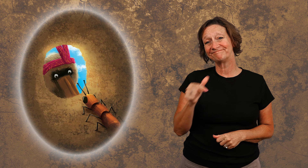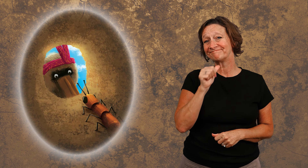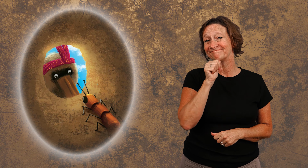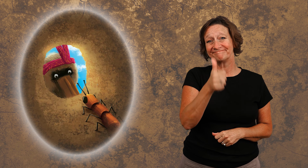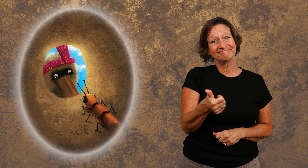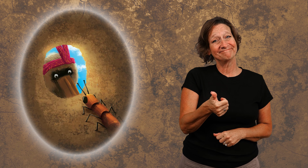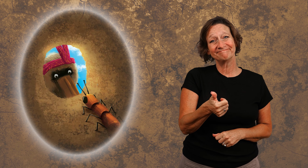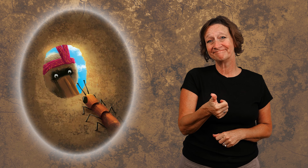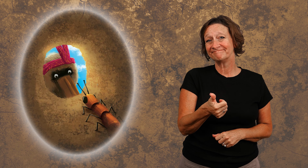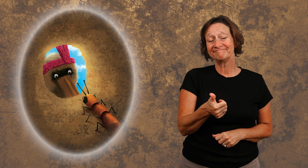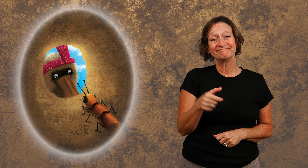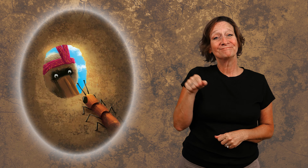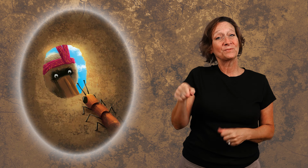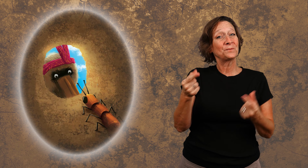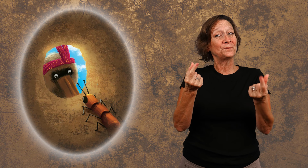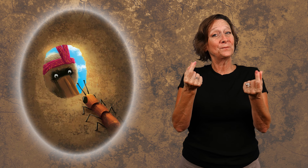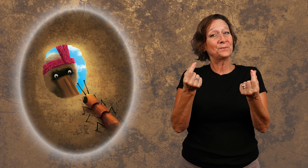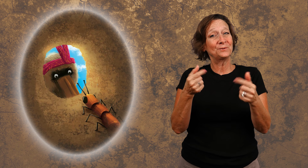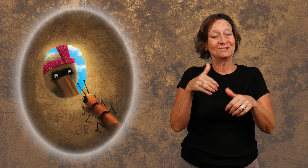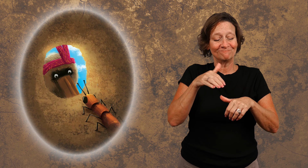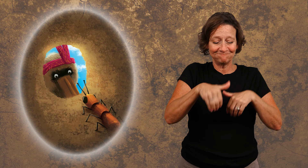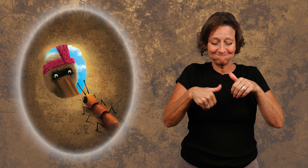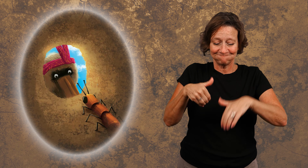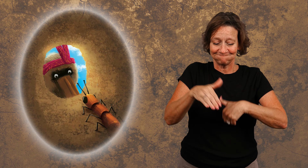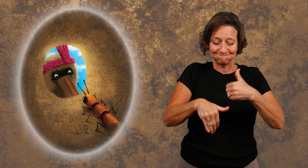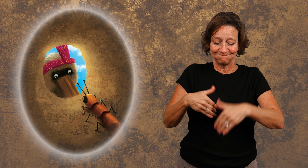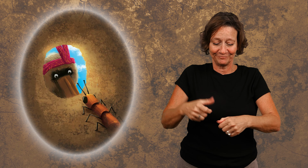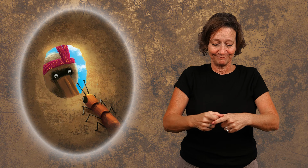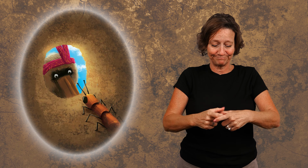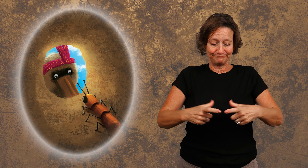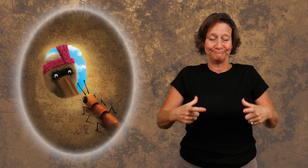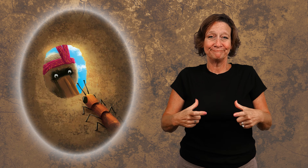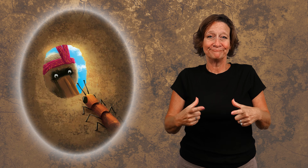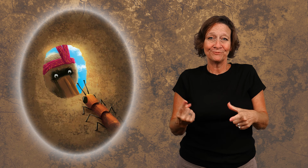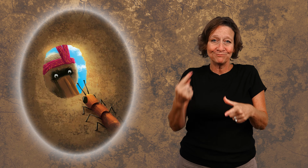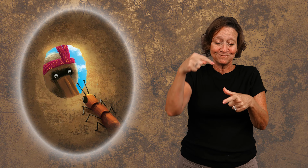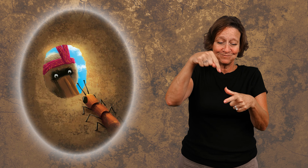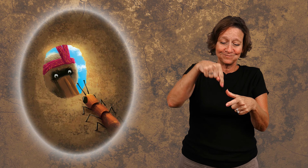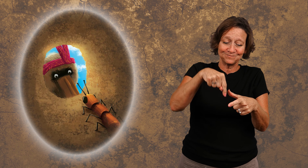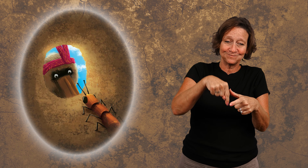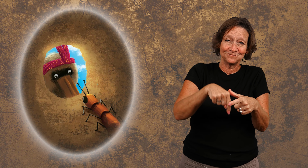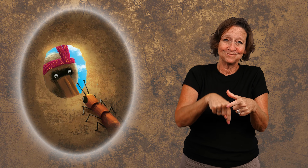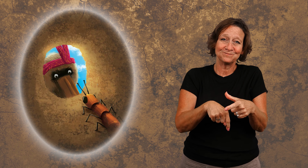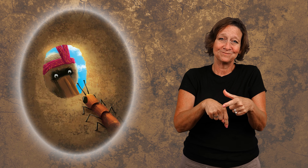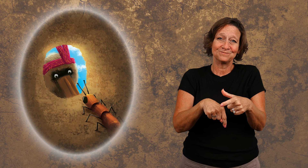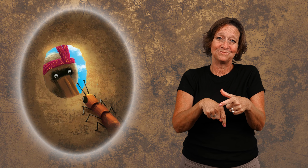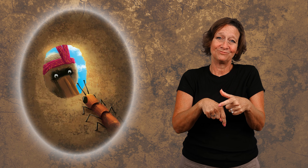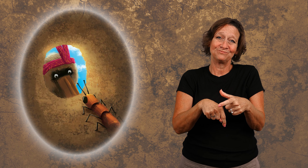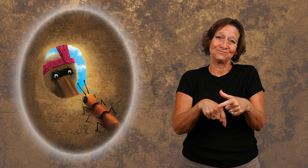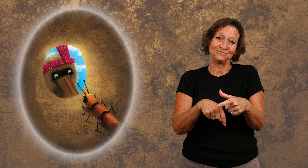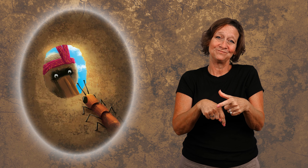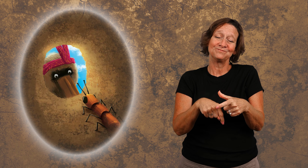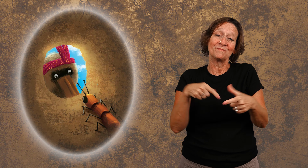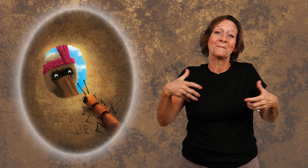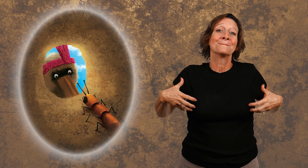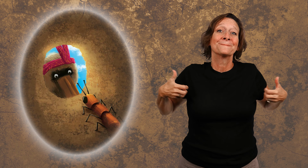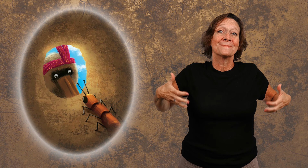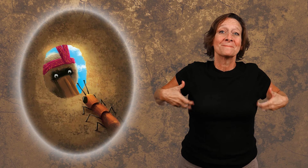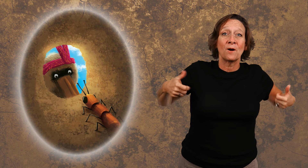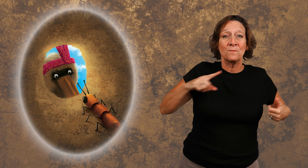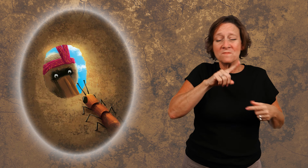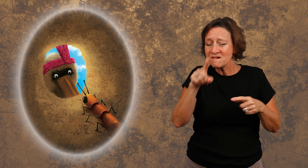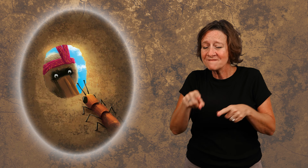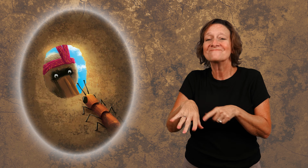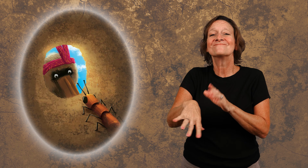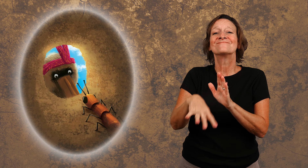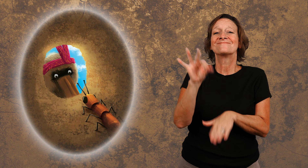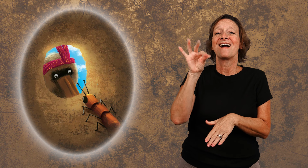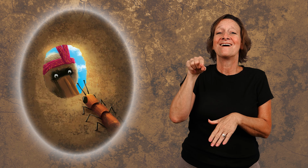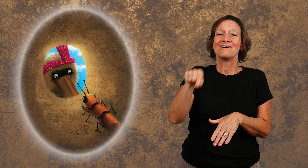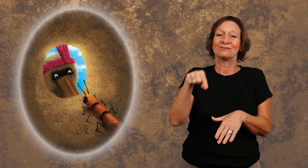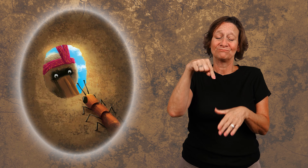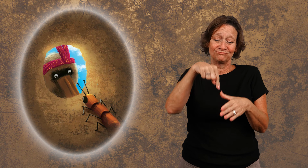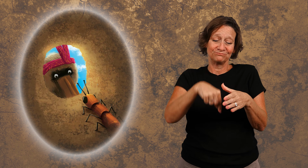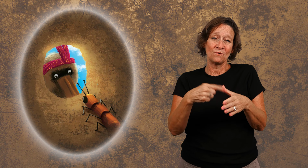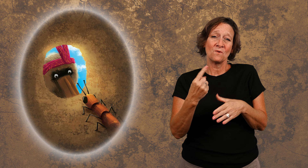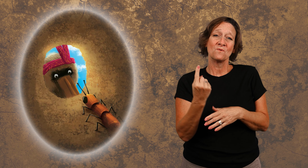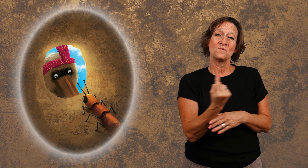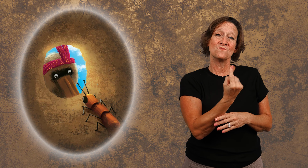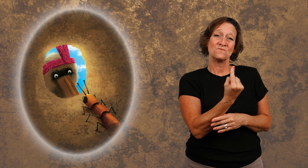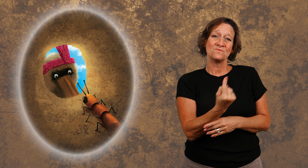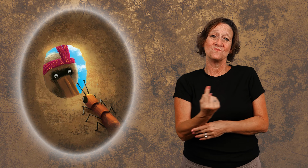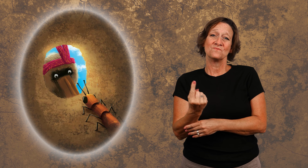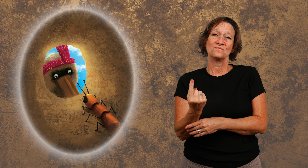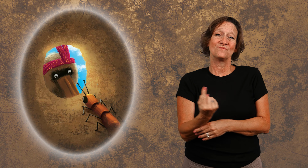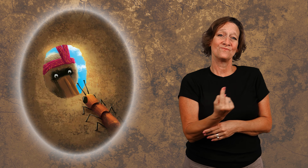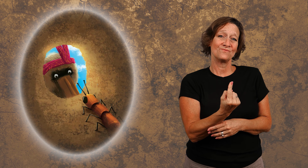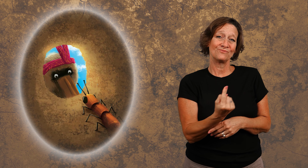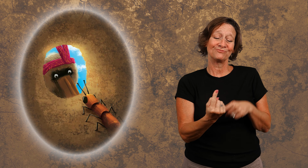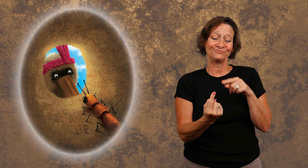Instead Termite dug a hole, and Baboon found her all alone.